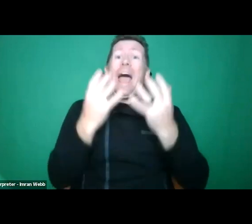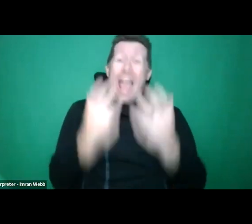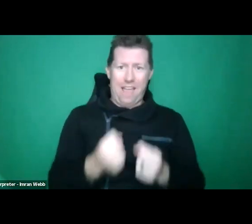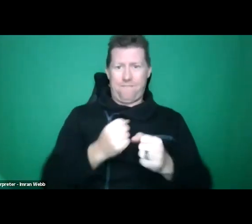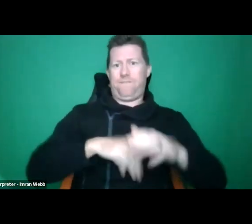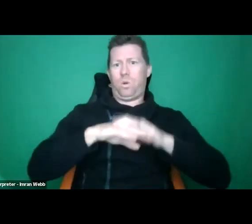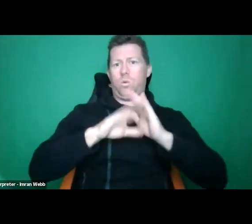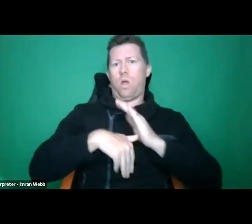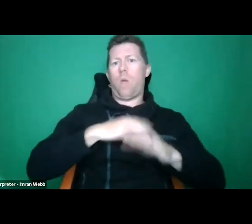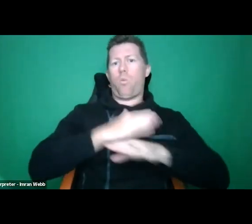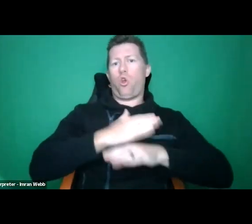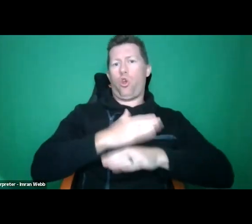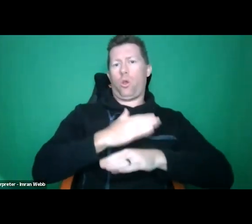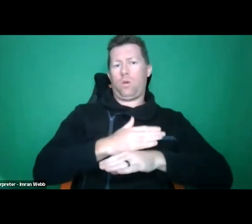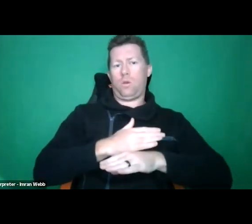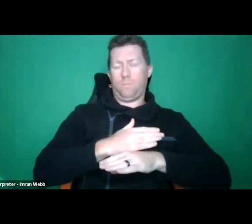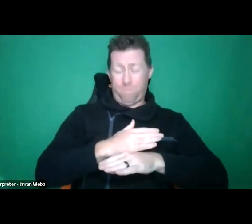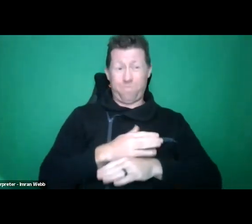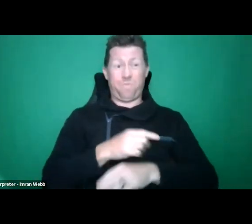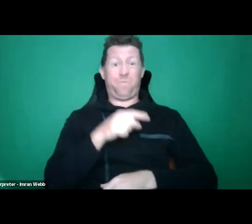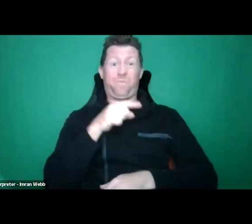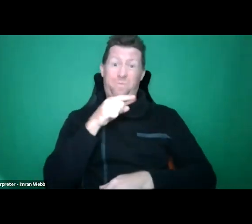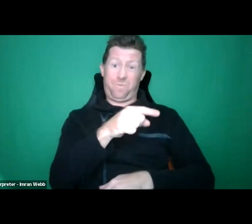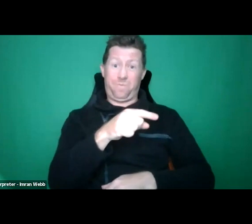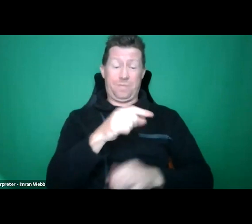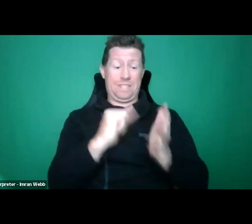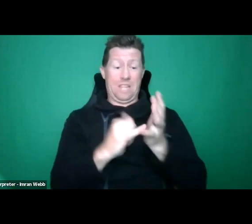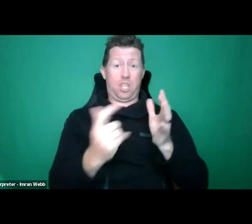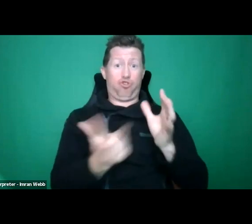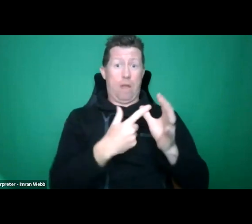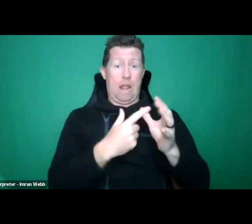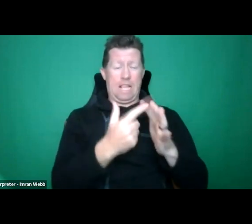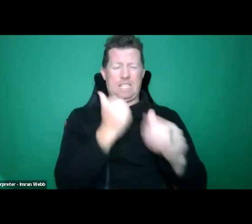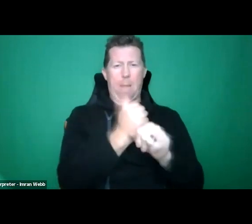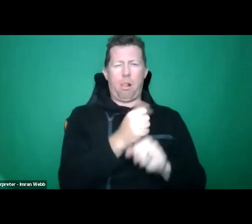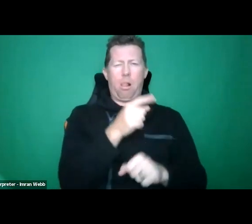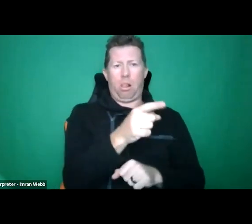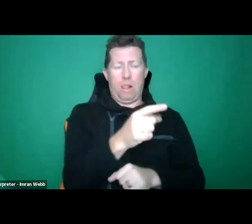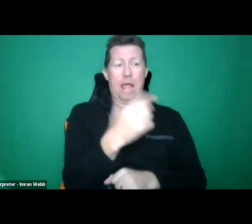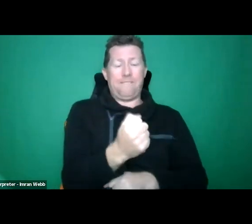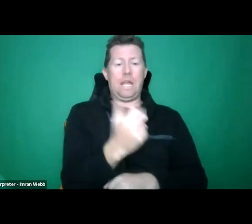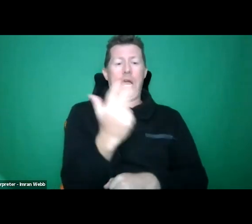It was found in that particular pilot that they earned 18% less